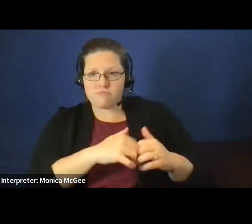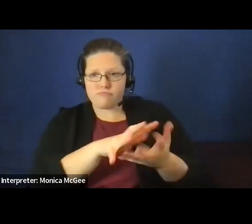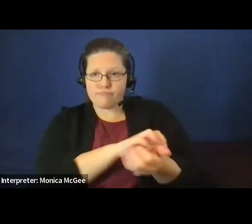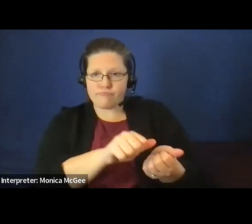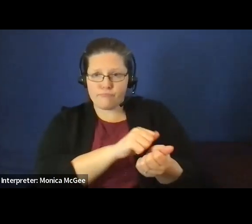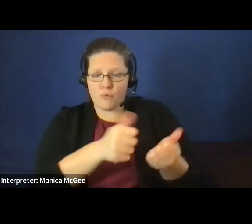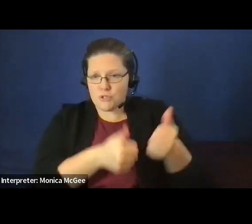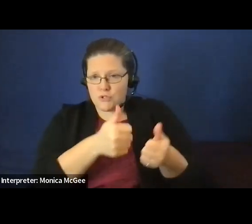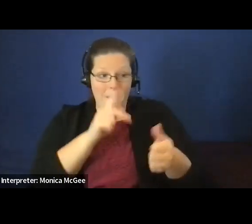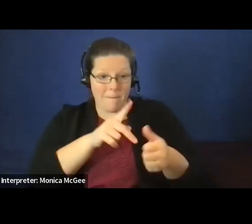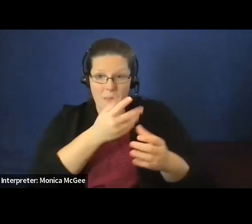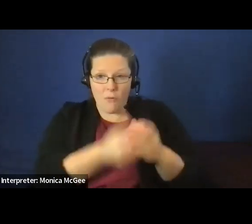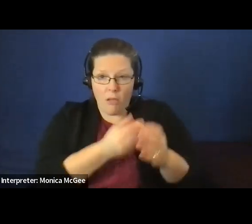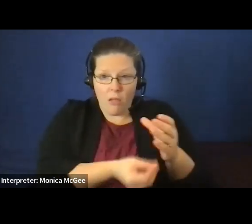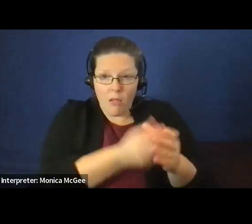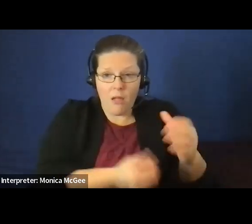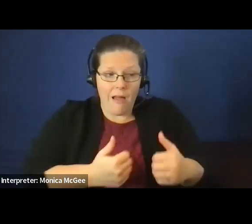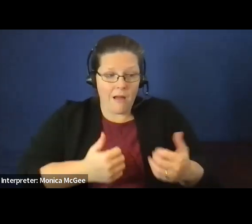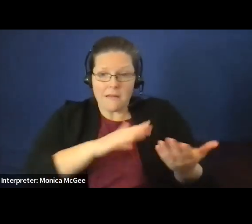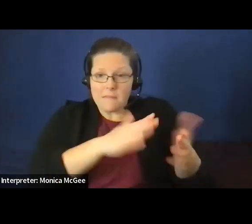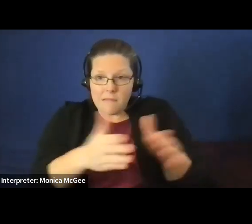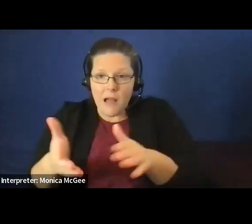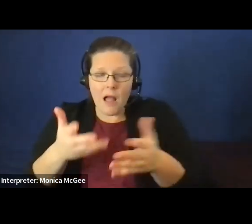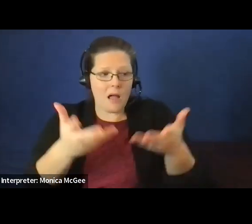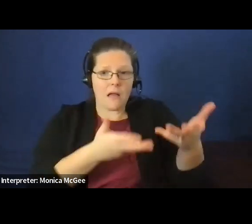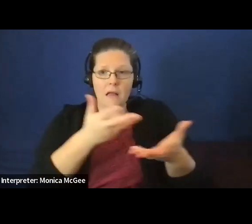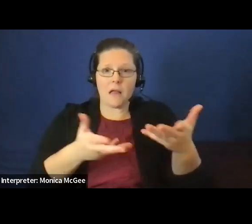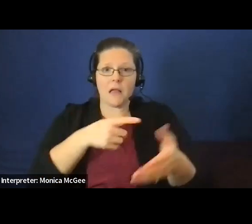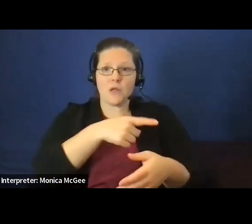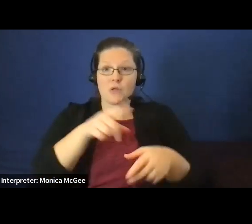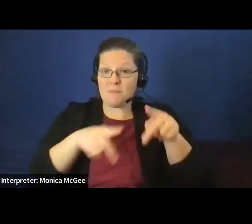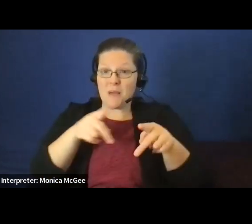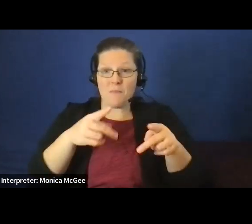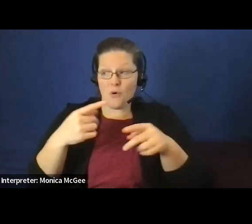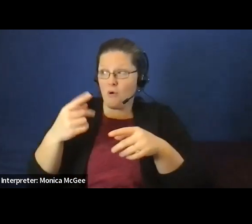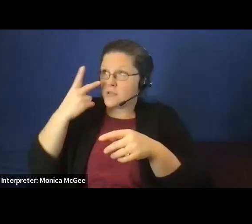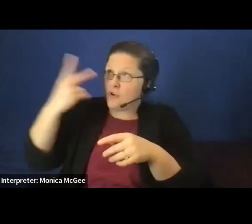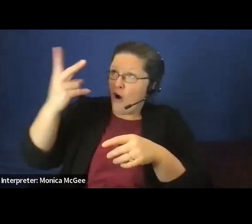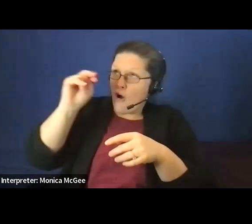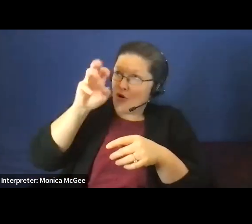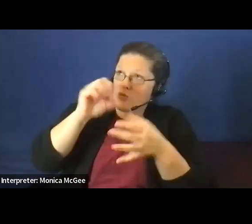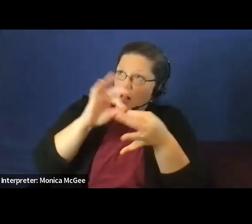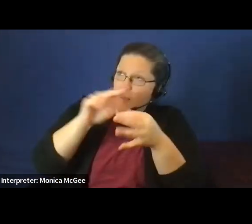we didn't even know whether or not our center in Panama City was even there or